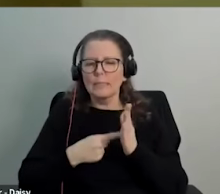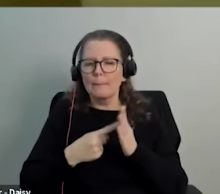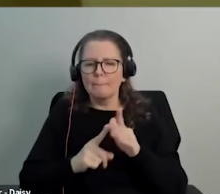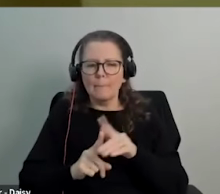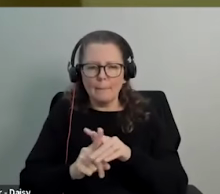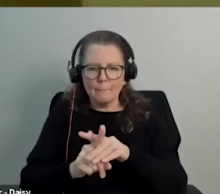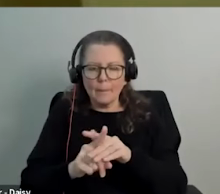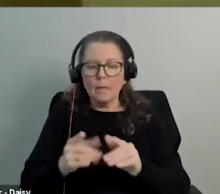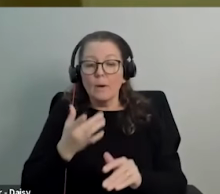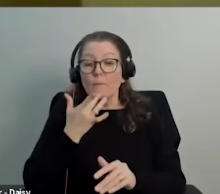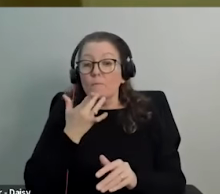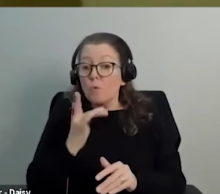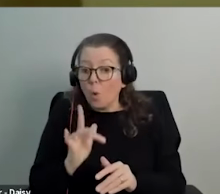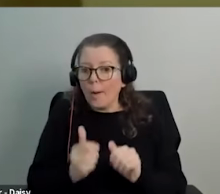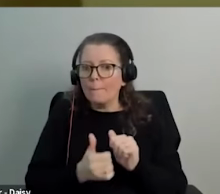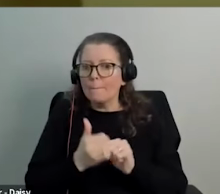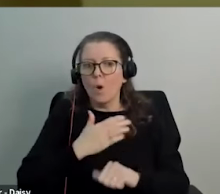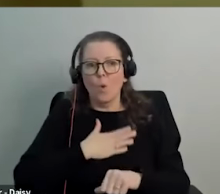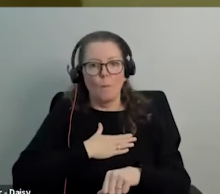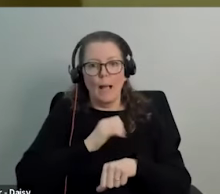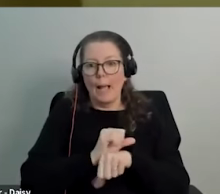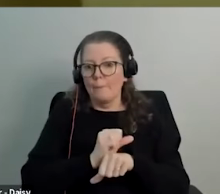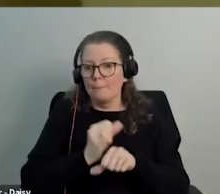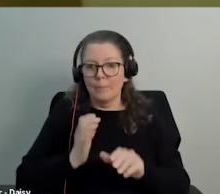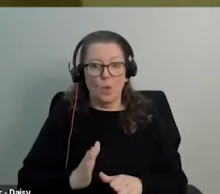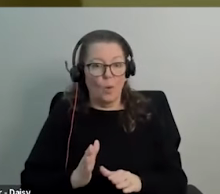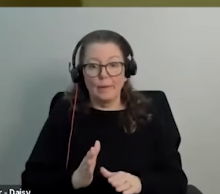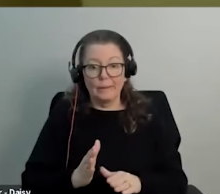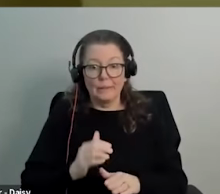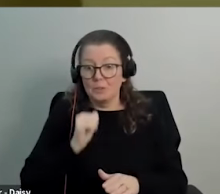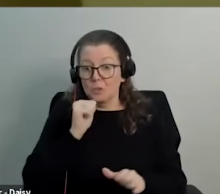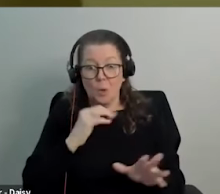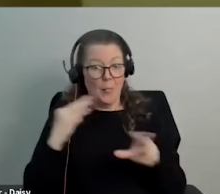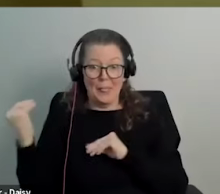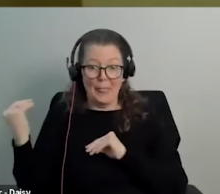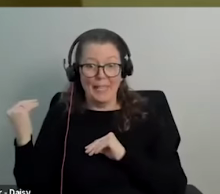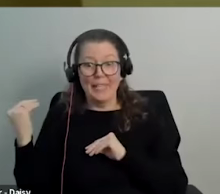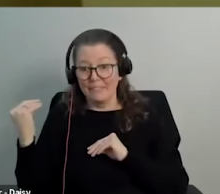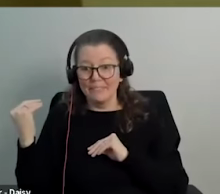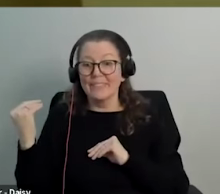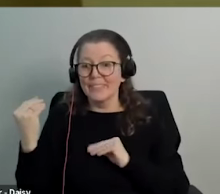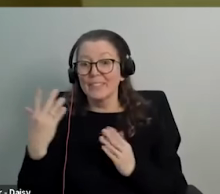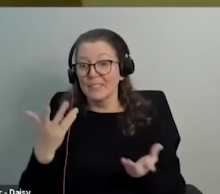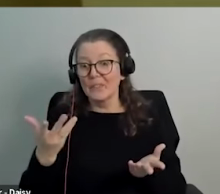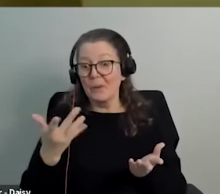I'm very fortunate, most of my employees, they have never left me since we started this program. So when we add new headcount, it gets filled.